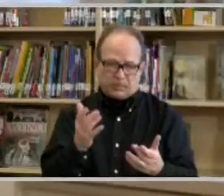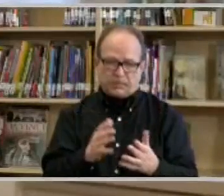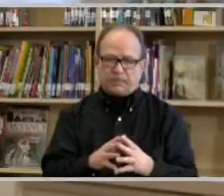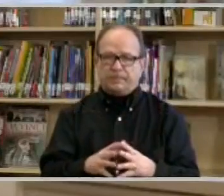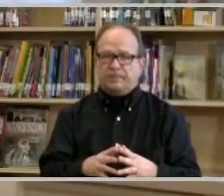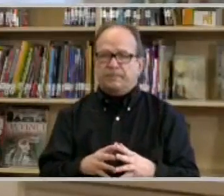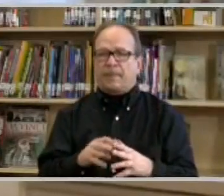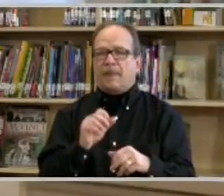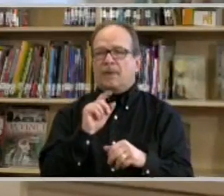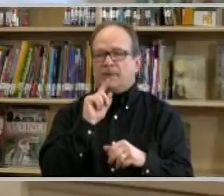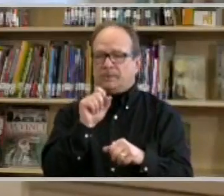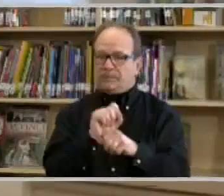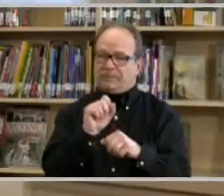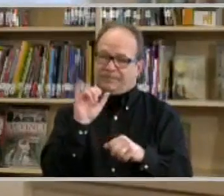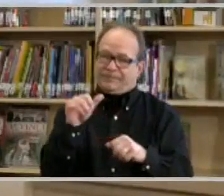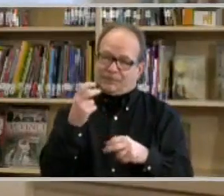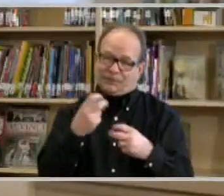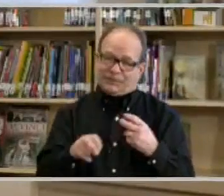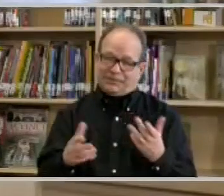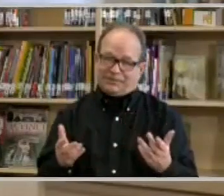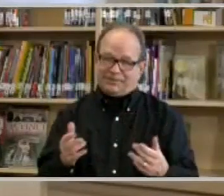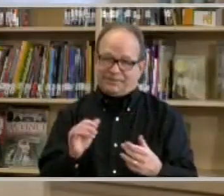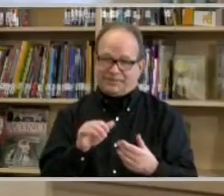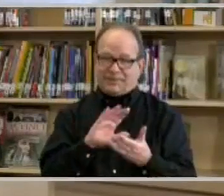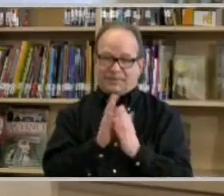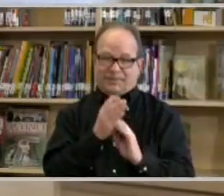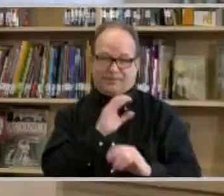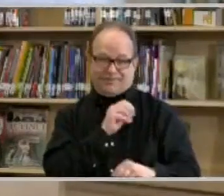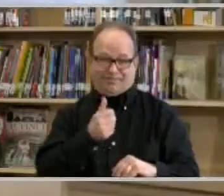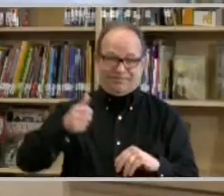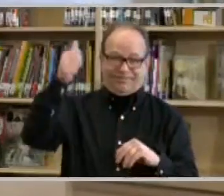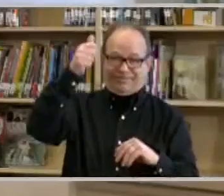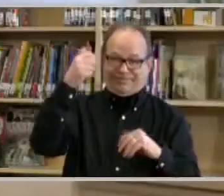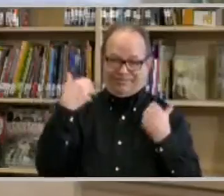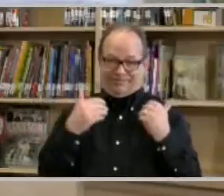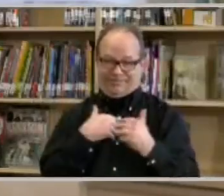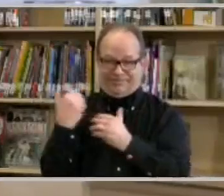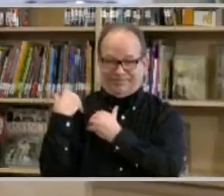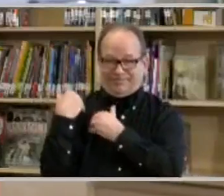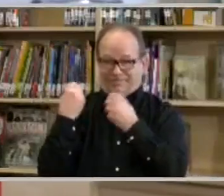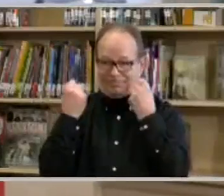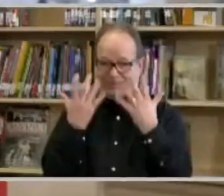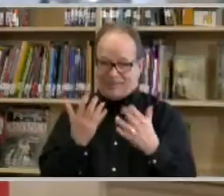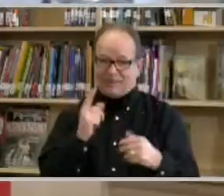OFFICIALS, SO THE JOB IS A TOUGH